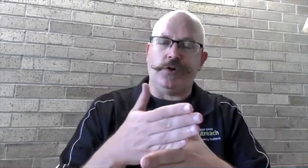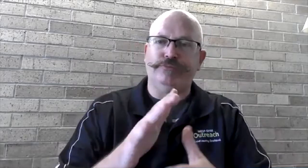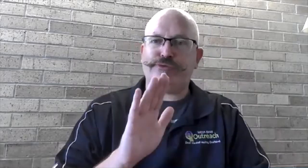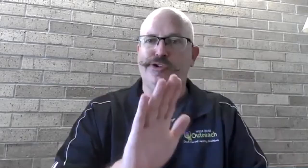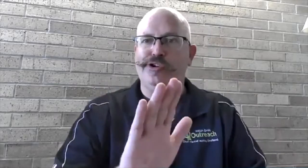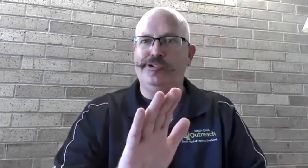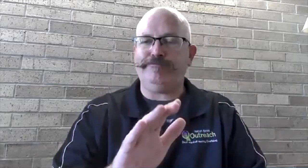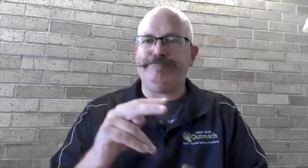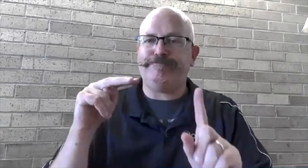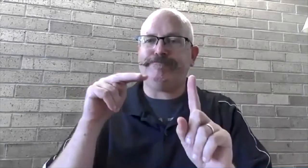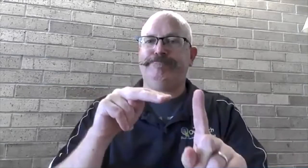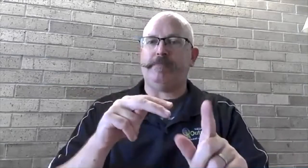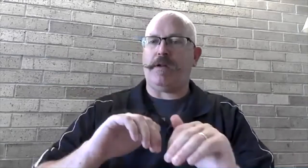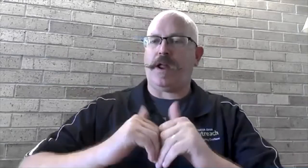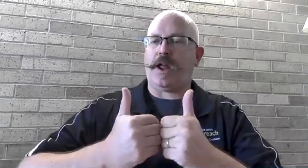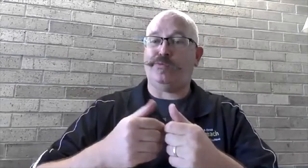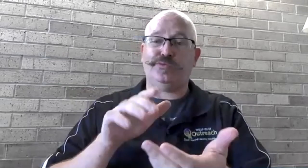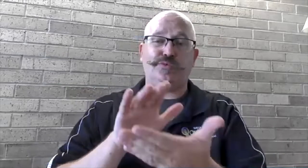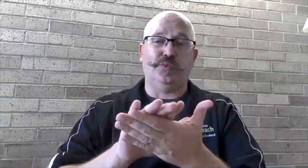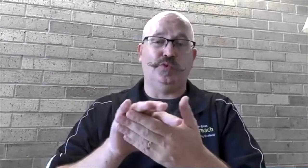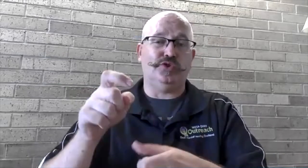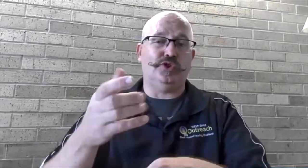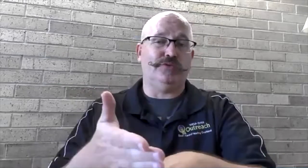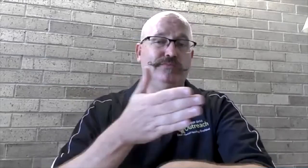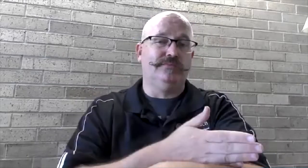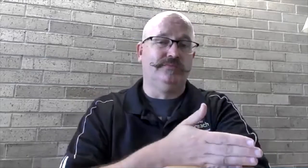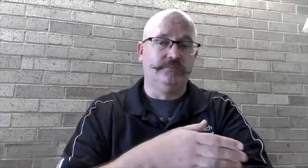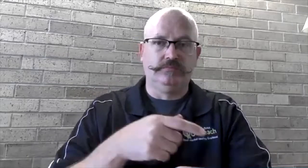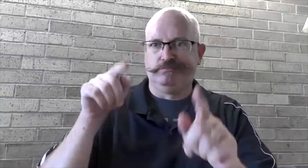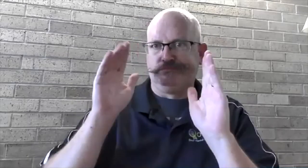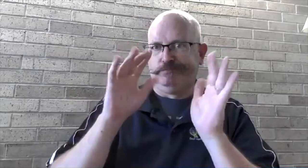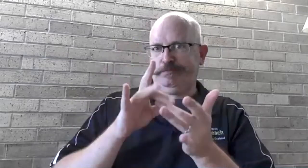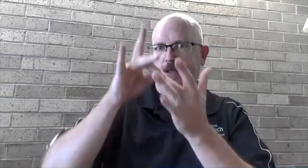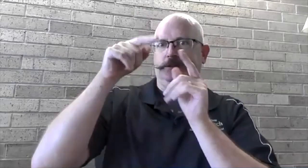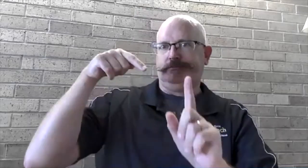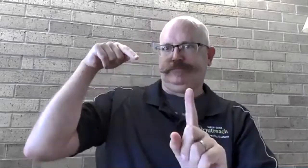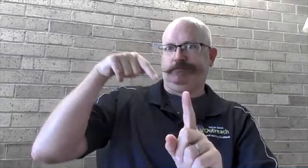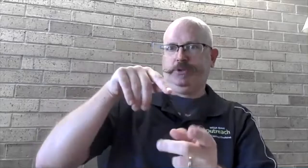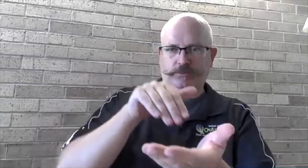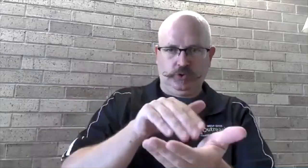(Scott) Thank you so much for sharing your viewpoint on this and how we can make this